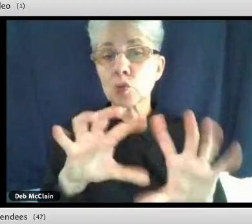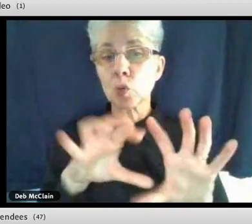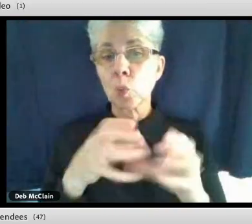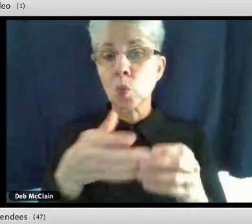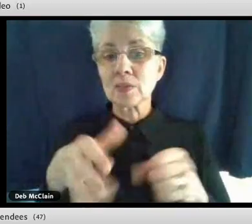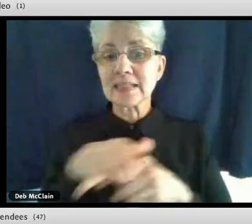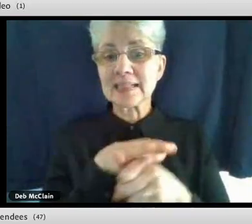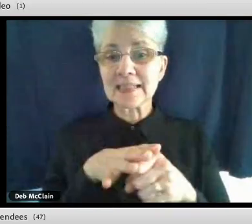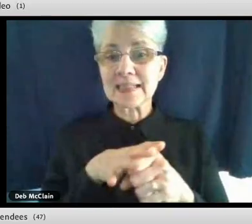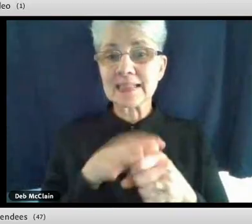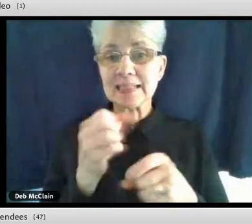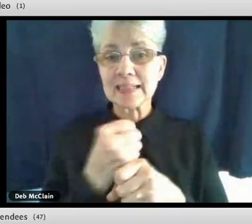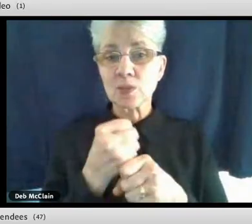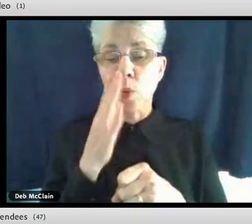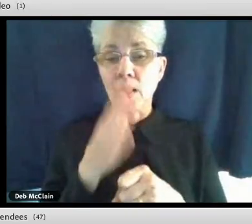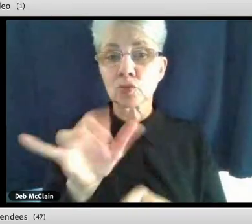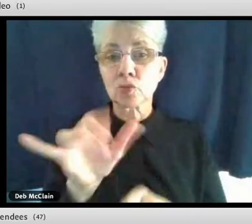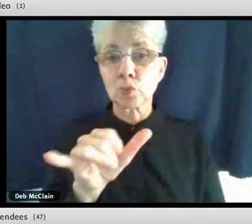but it will also do world statistics.